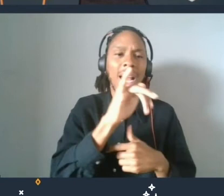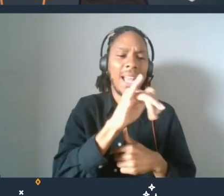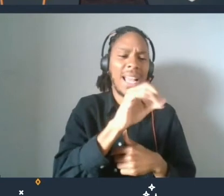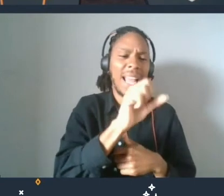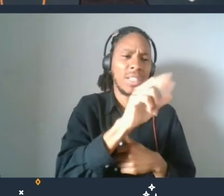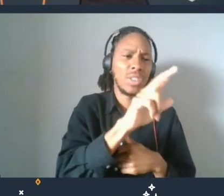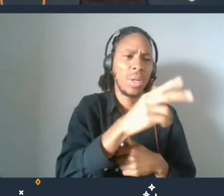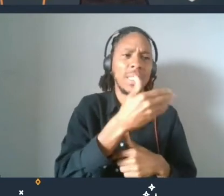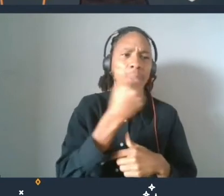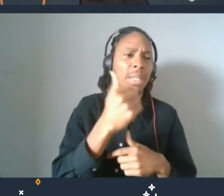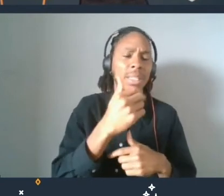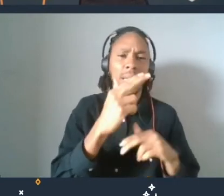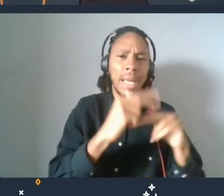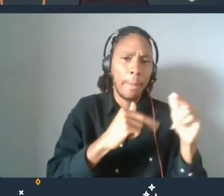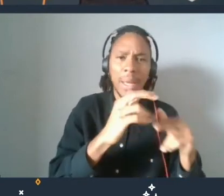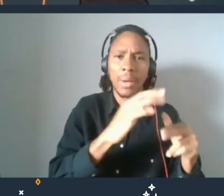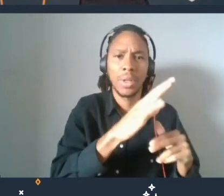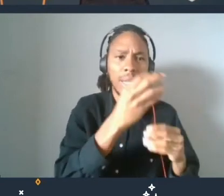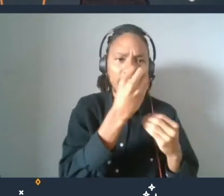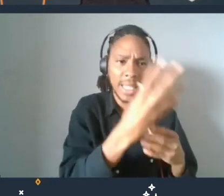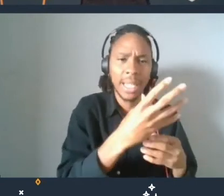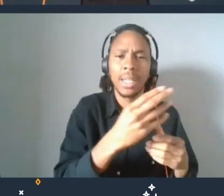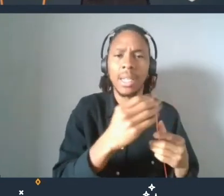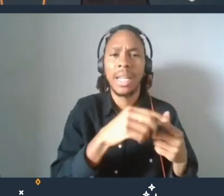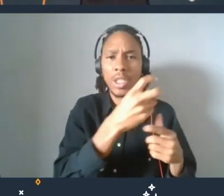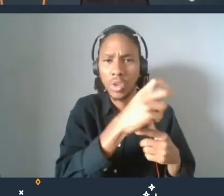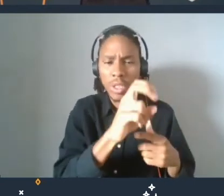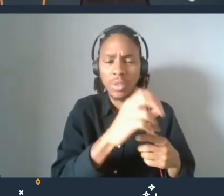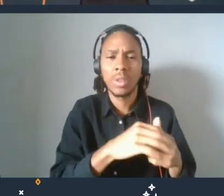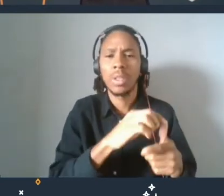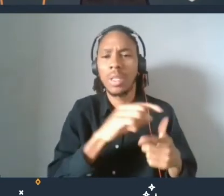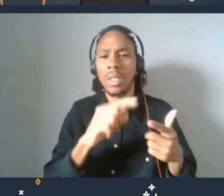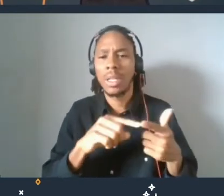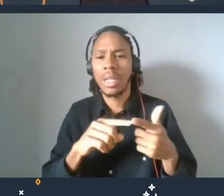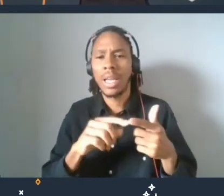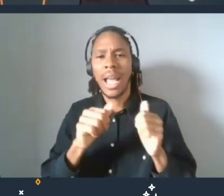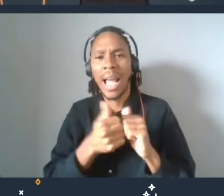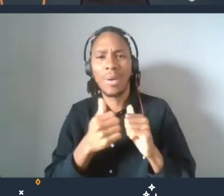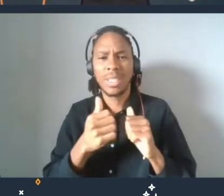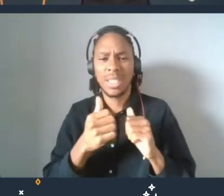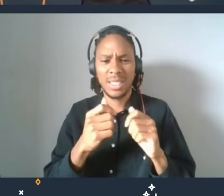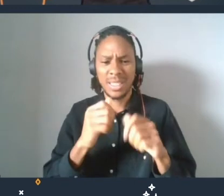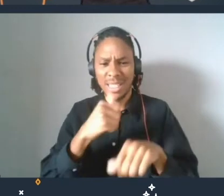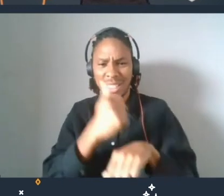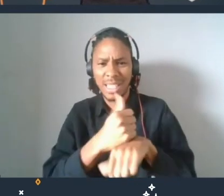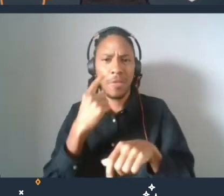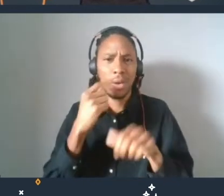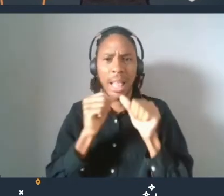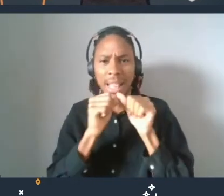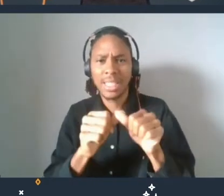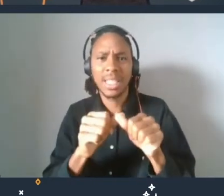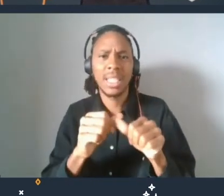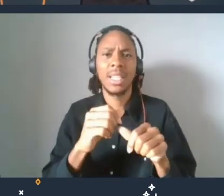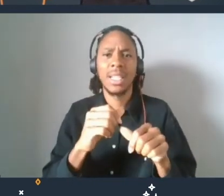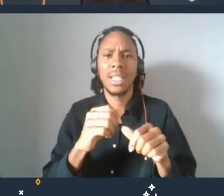and transform your archive, how S3 is architected for the elasticity, security, availability, and durability that I mentioned,